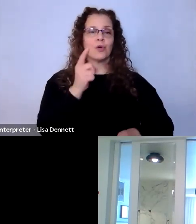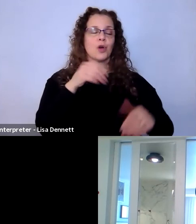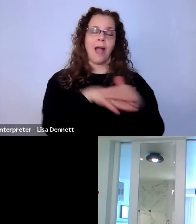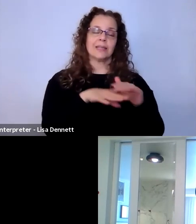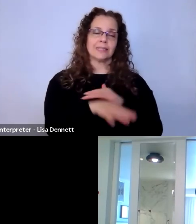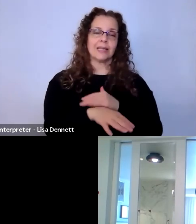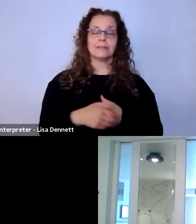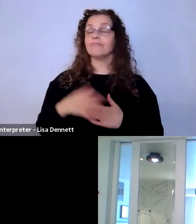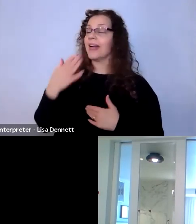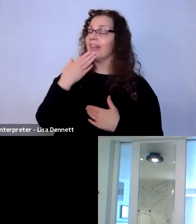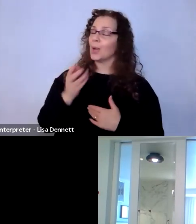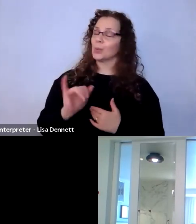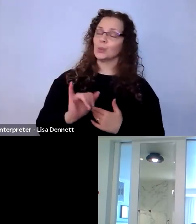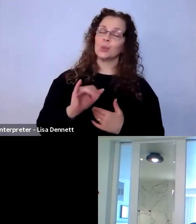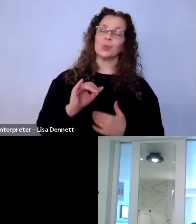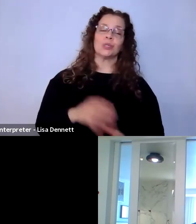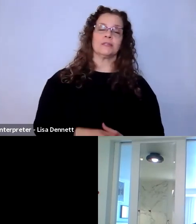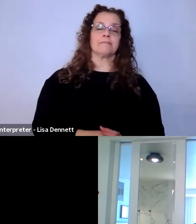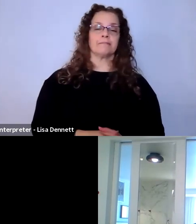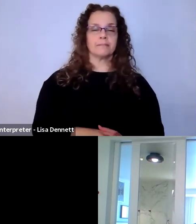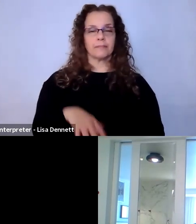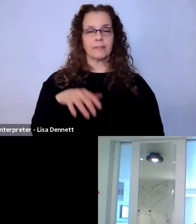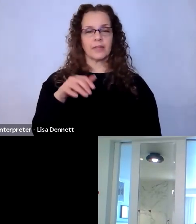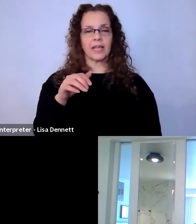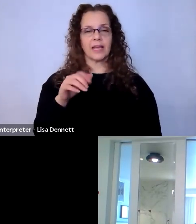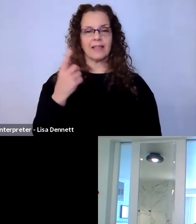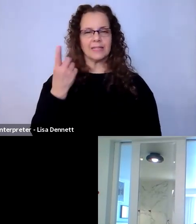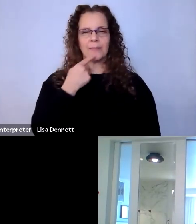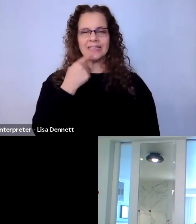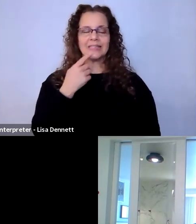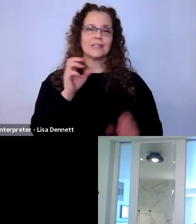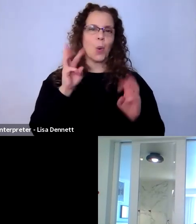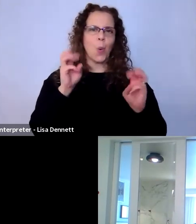Then we've got em make you a lower says wow great to hear about the daddies it's